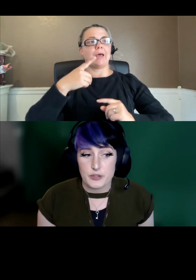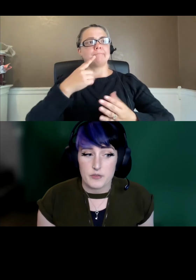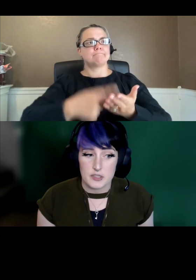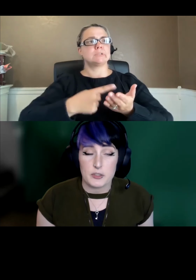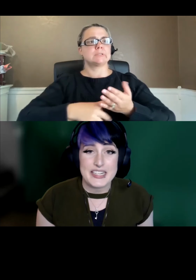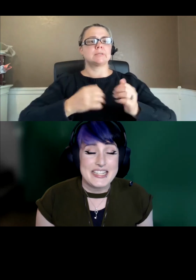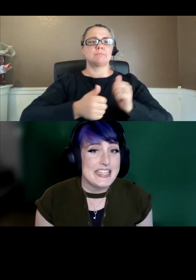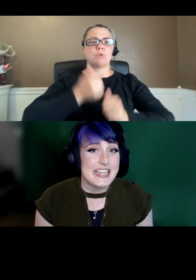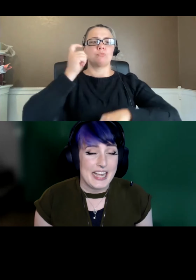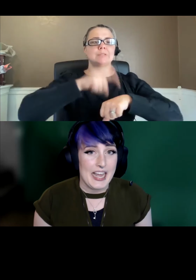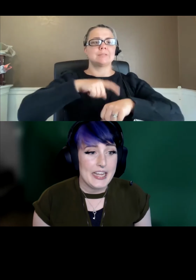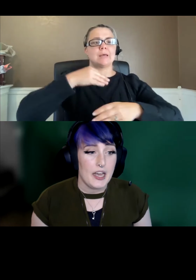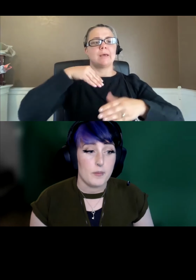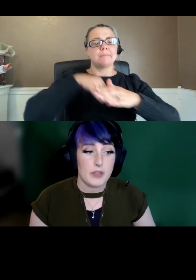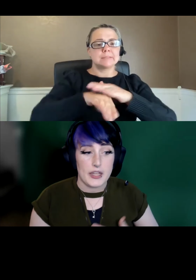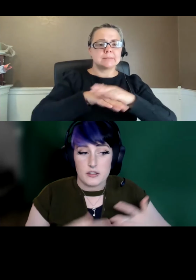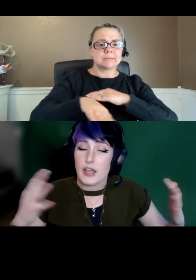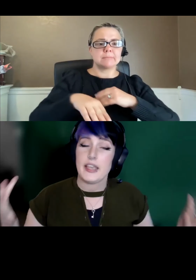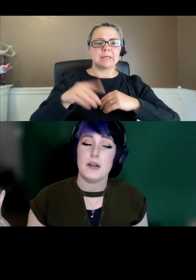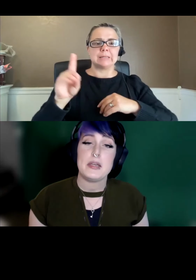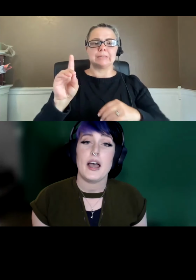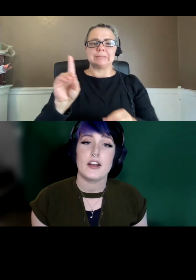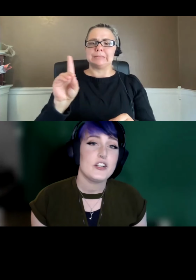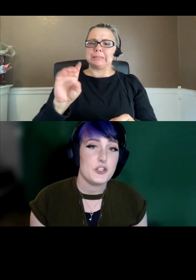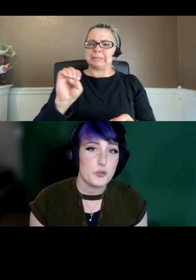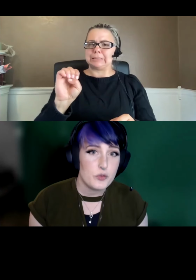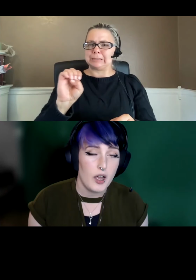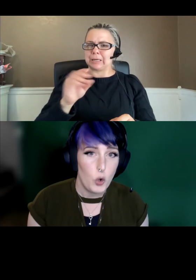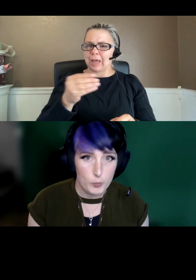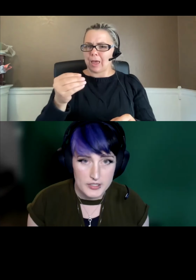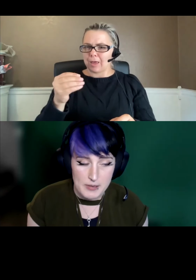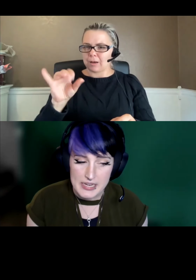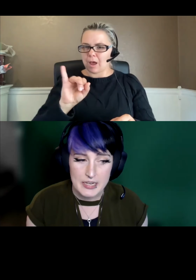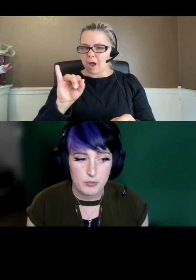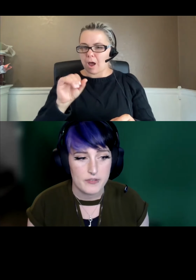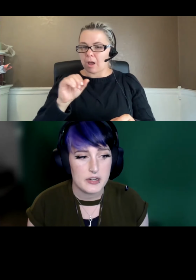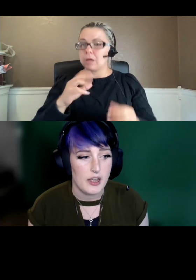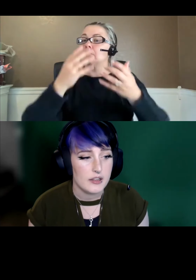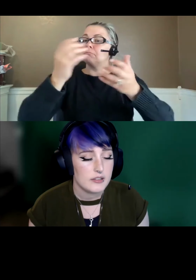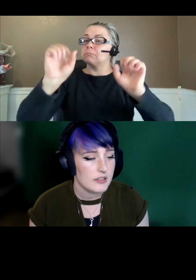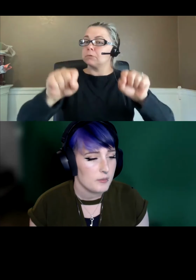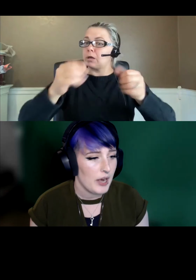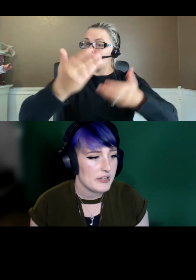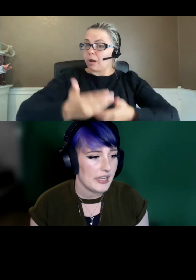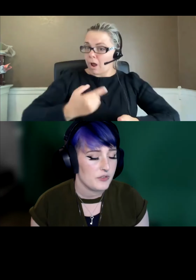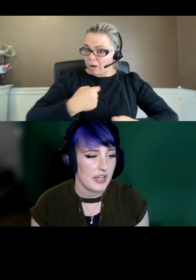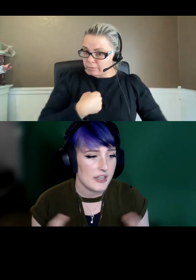do a lot of disability DE and I. I can be hired. I do corporate speaking and private private gigs for